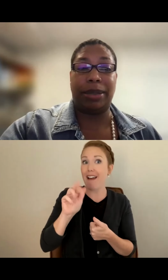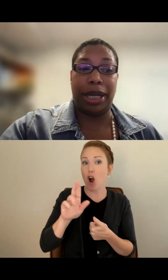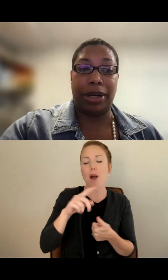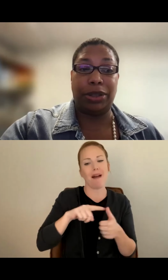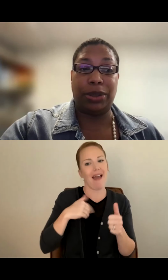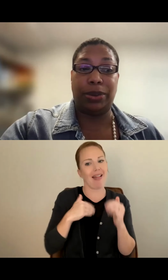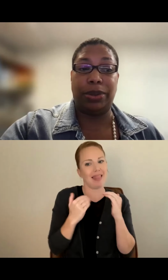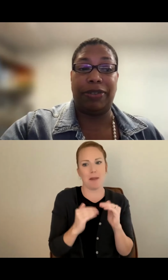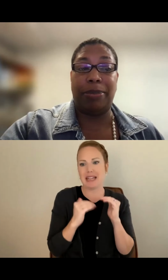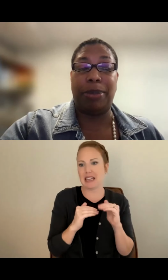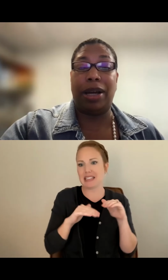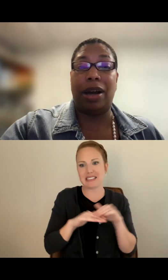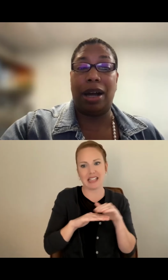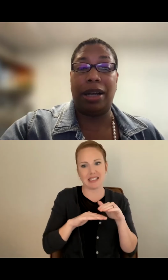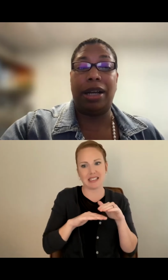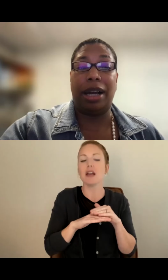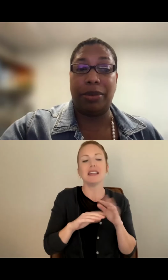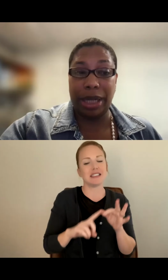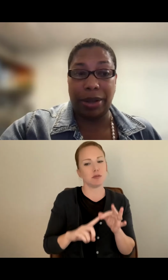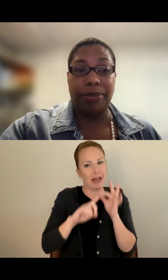compared to developing on Unreal.